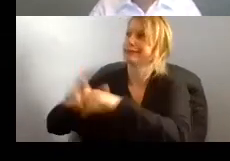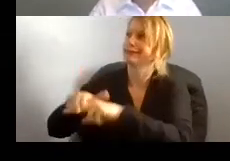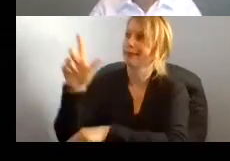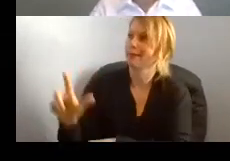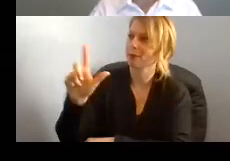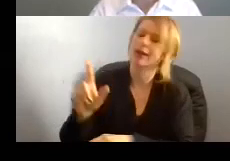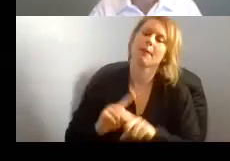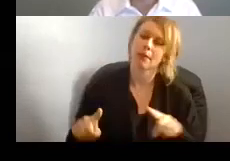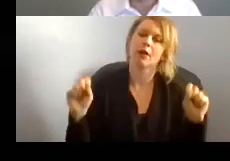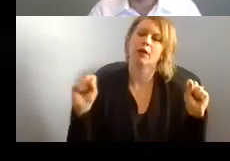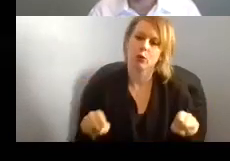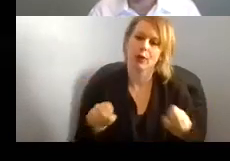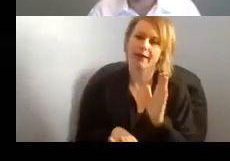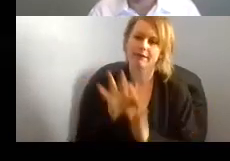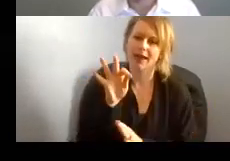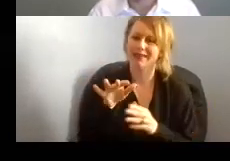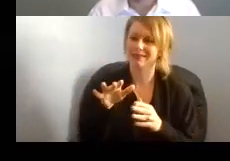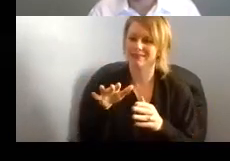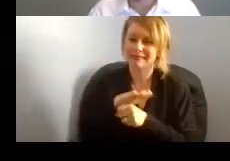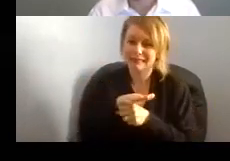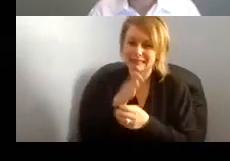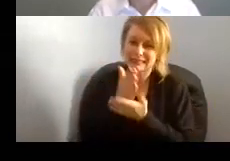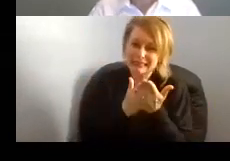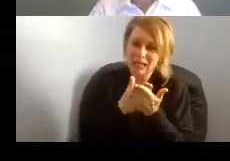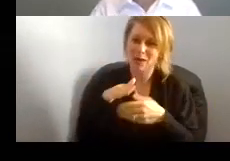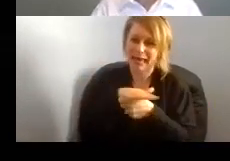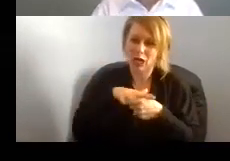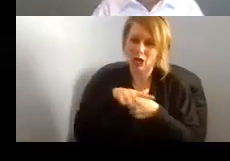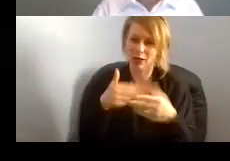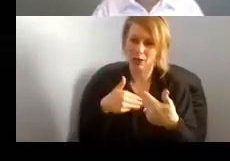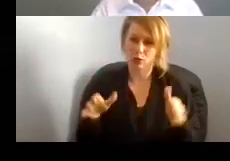But you can find at least a space in the room where they can sit that’s quiet and